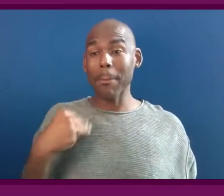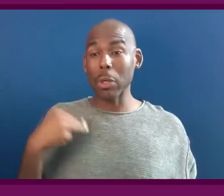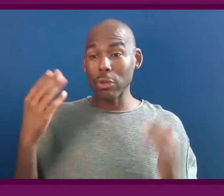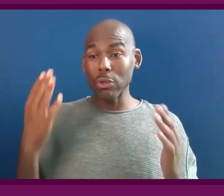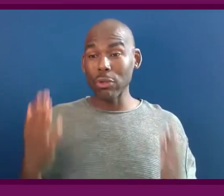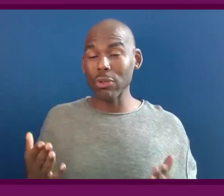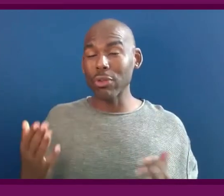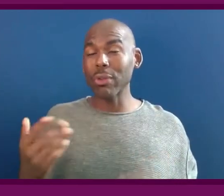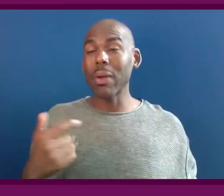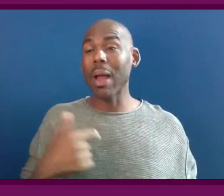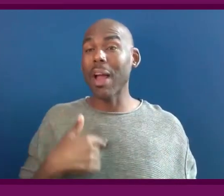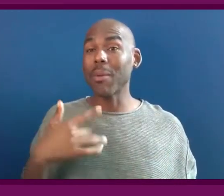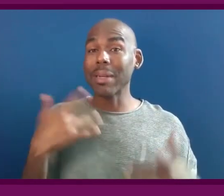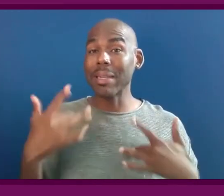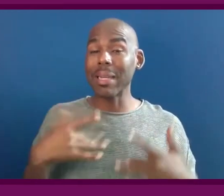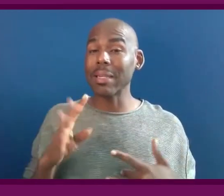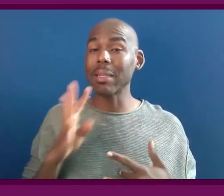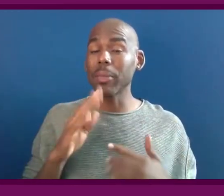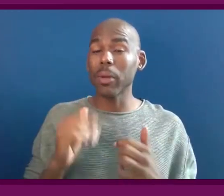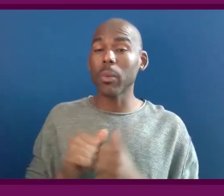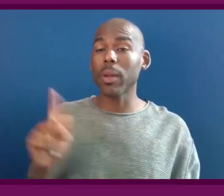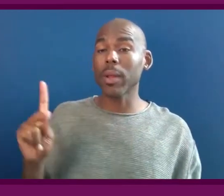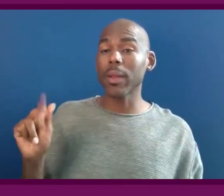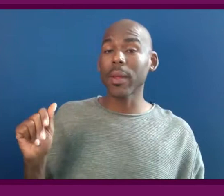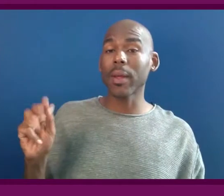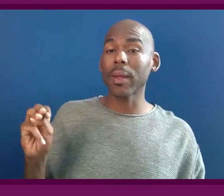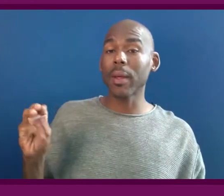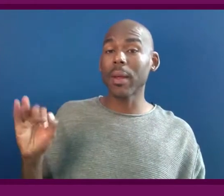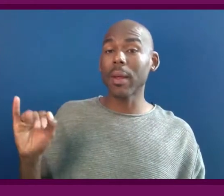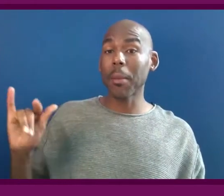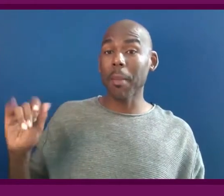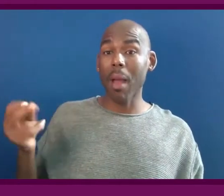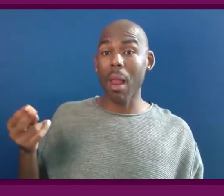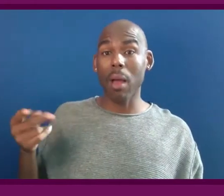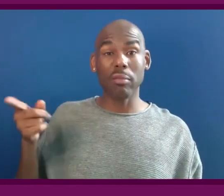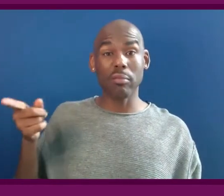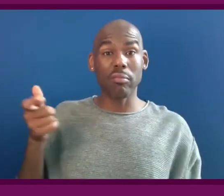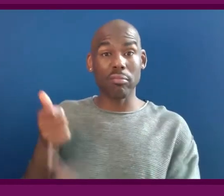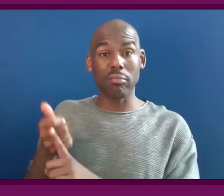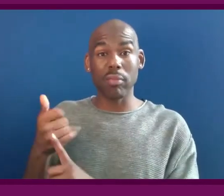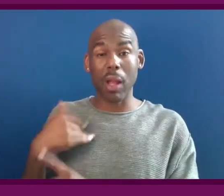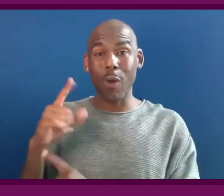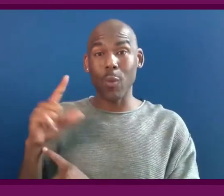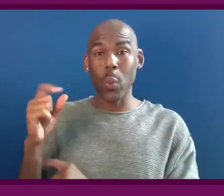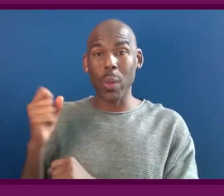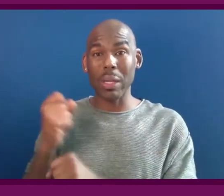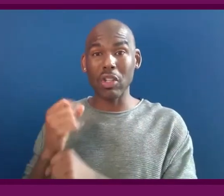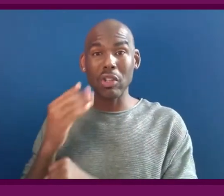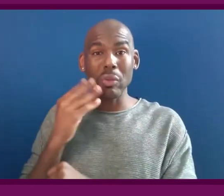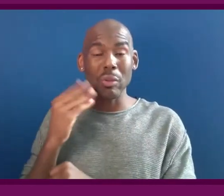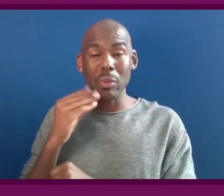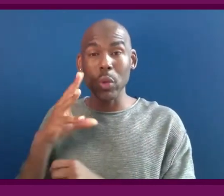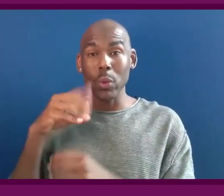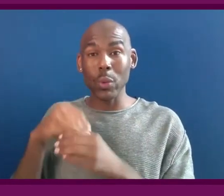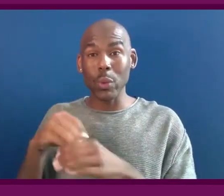I was so excited to speak with Kamilah and she's, by the way, had over 20 years of experience in the inclusion space and in workforce development.